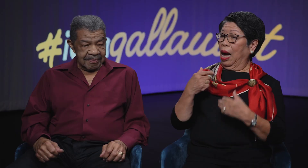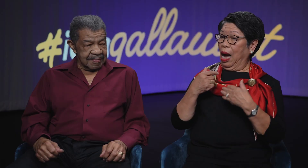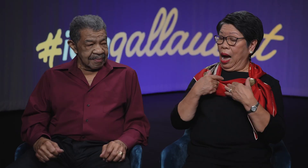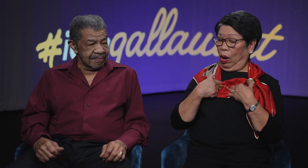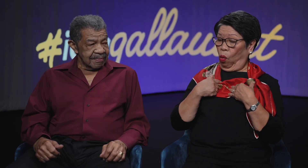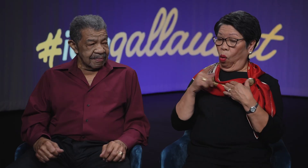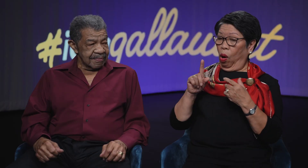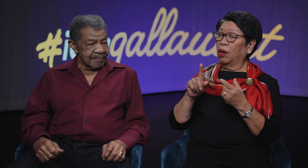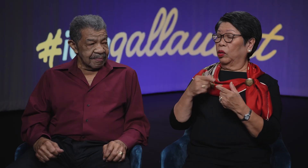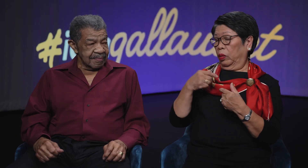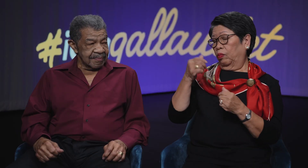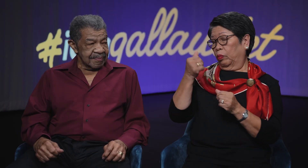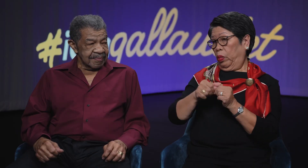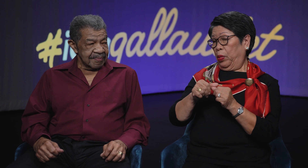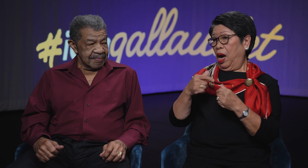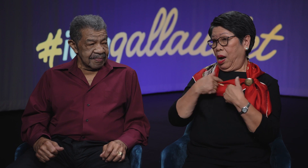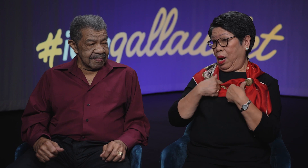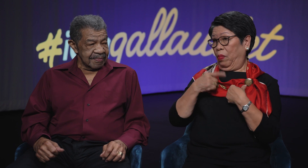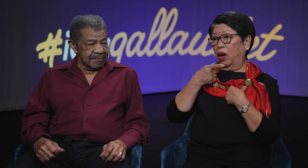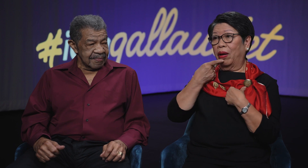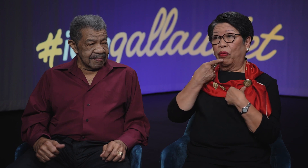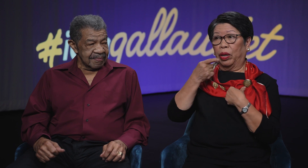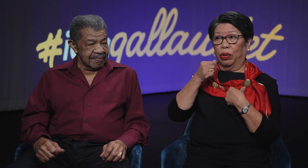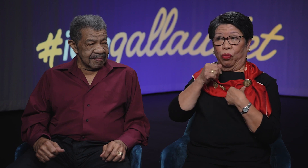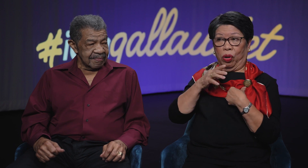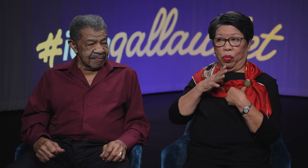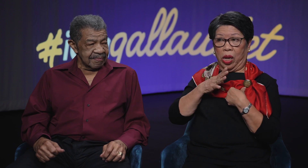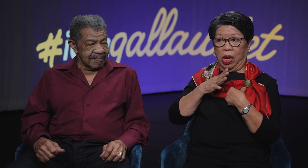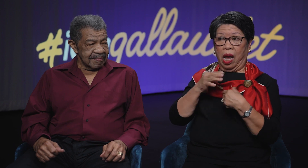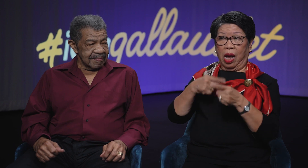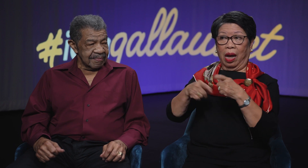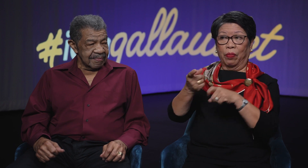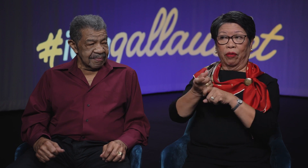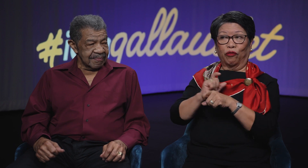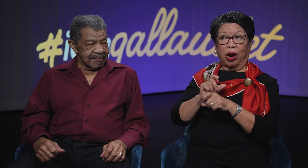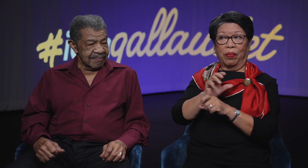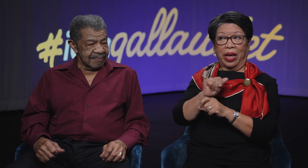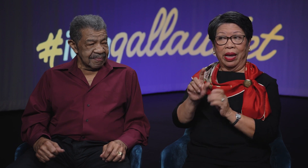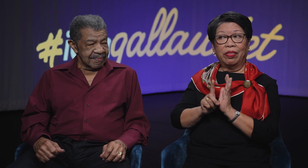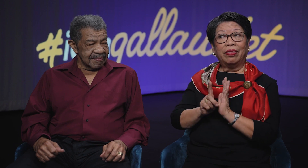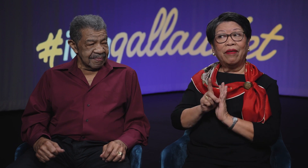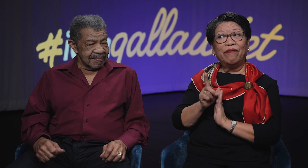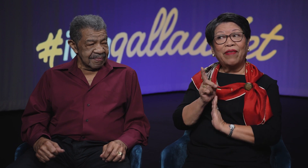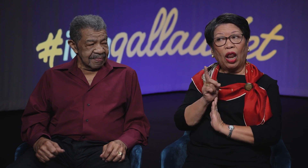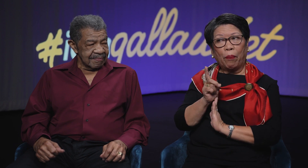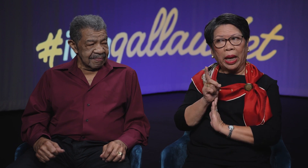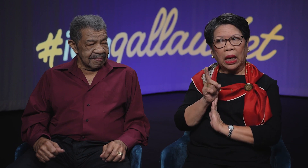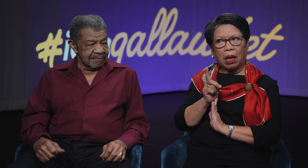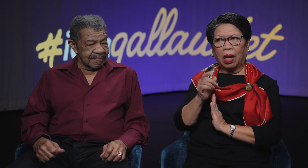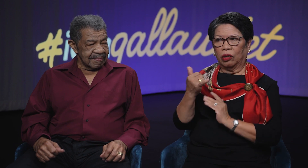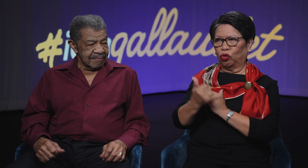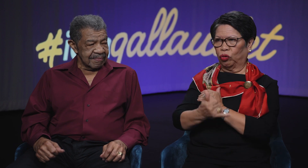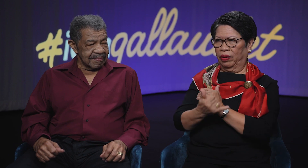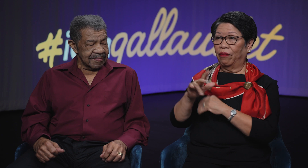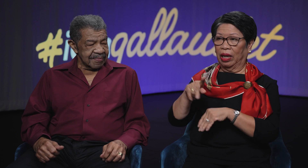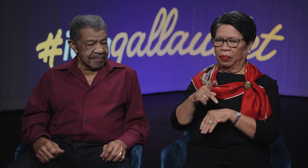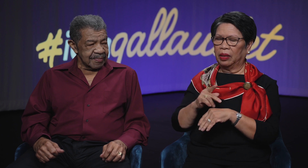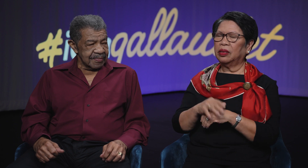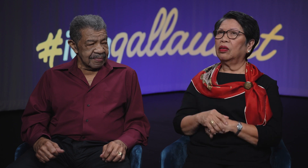Remember, I'm a hearing woman and I come from a developing country - the Philippines.